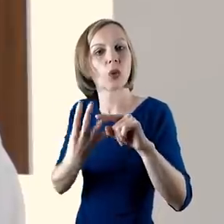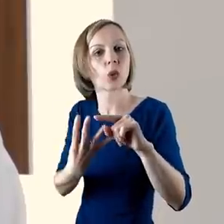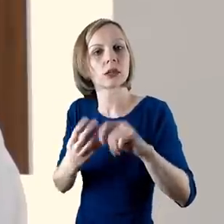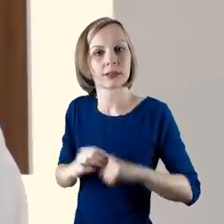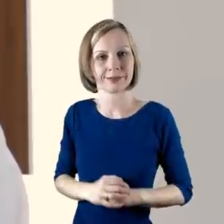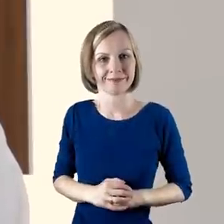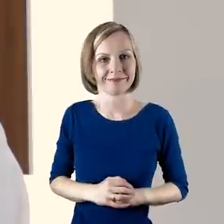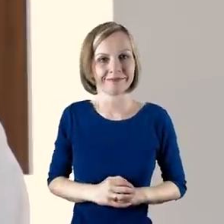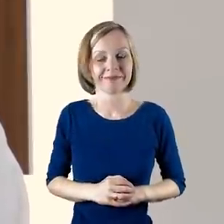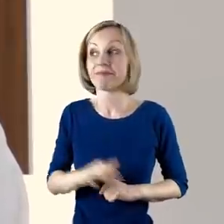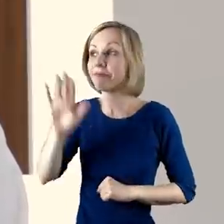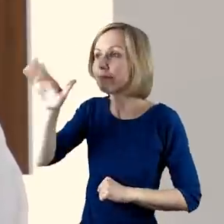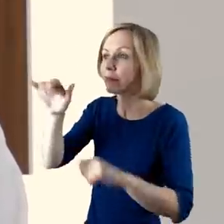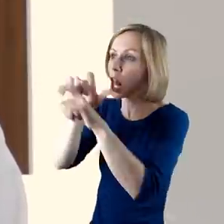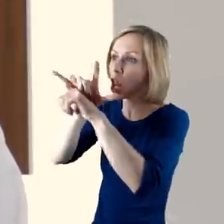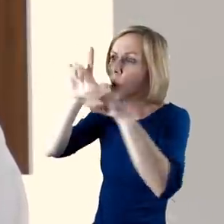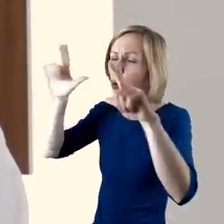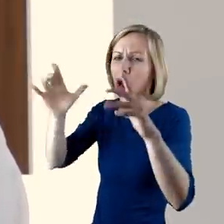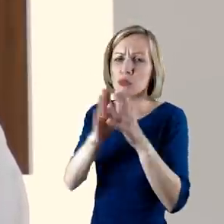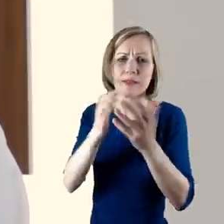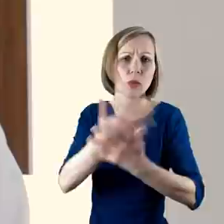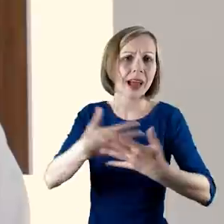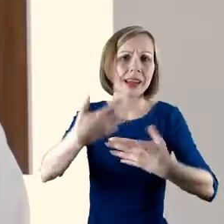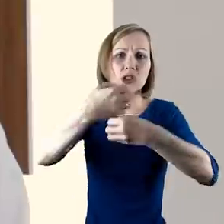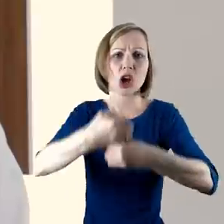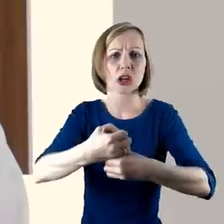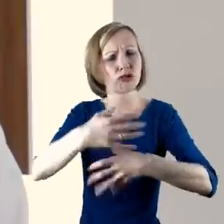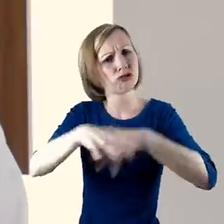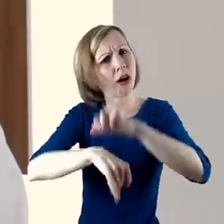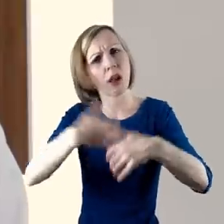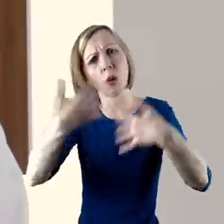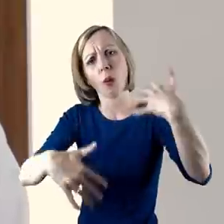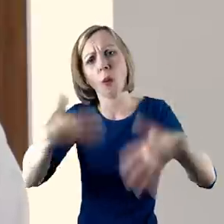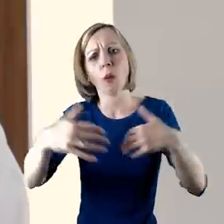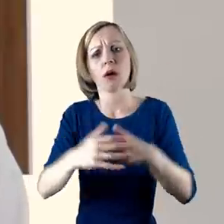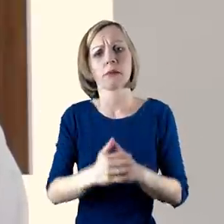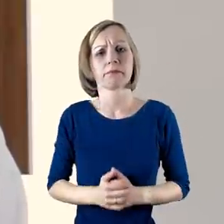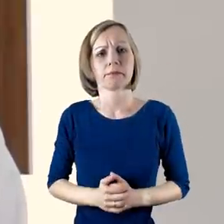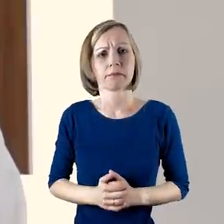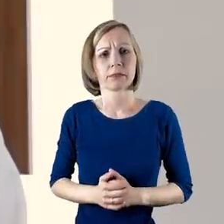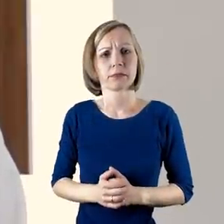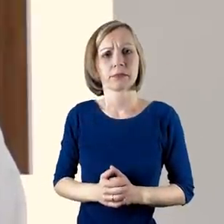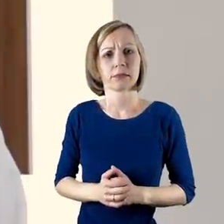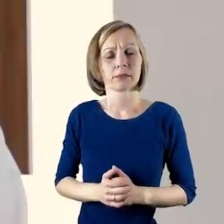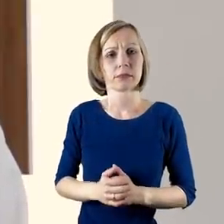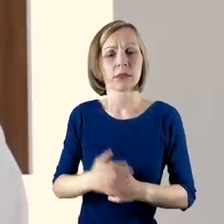Dear Lord, we pray for the churches that are suffering. Pray for your strength for the church leaders.